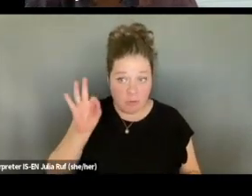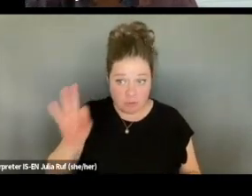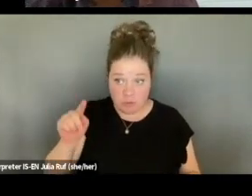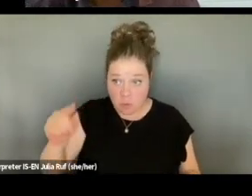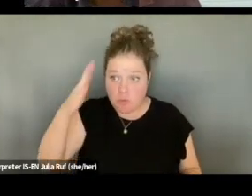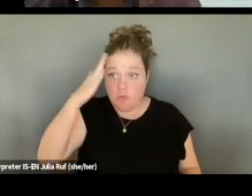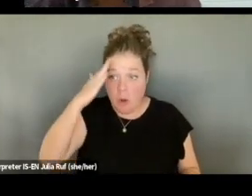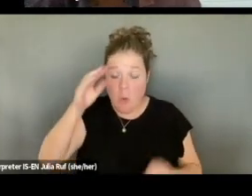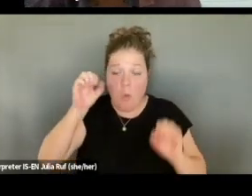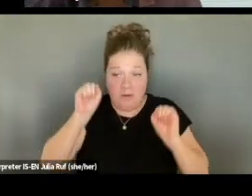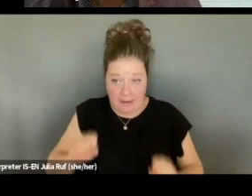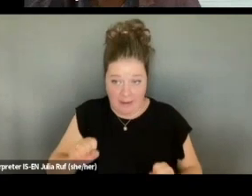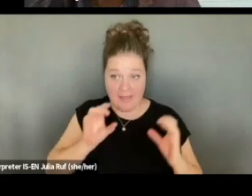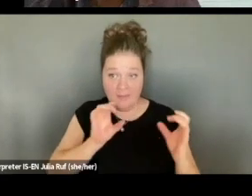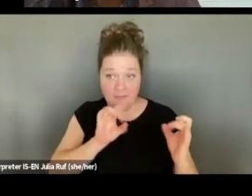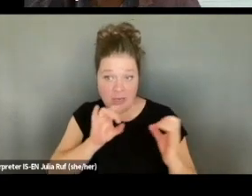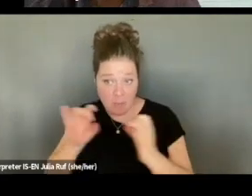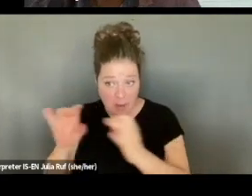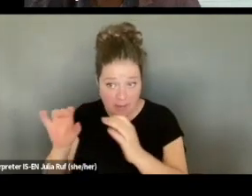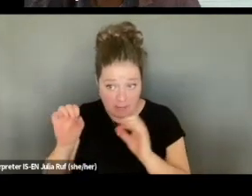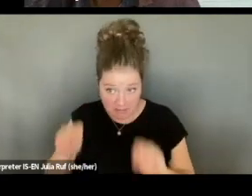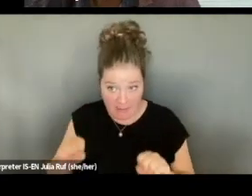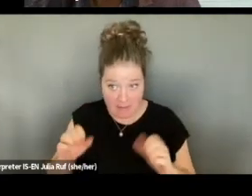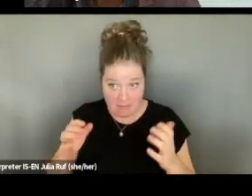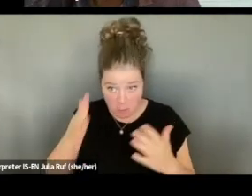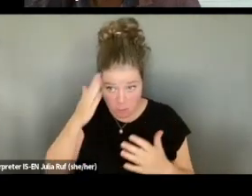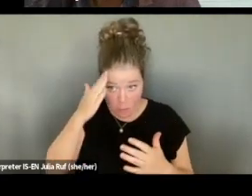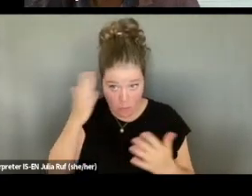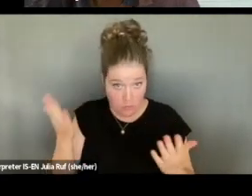So, the main question is did you know that you can give feedback?